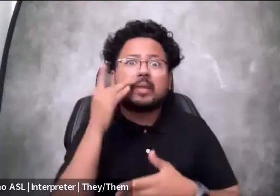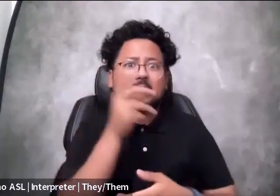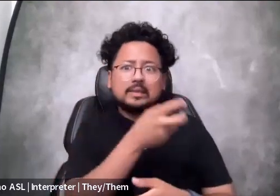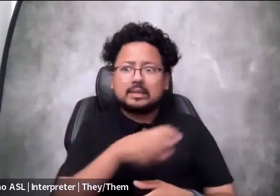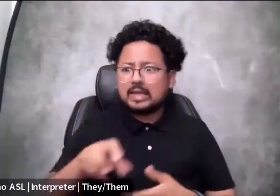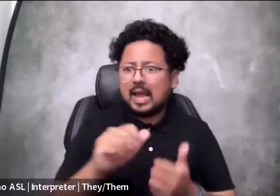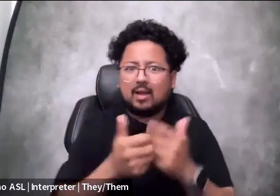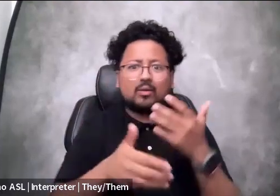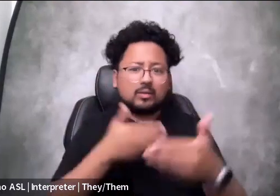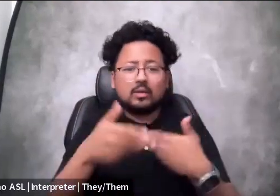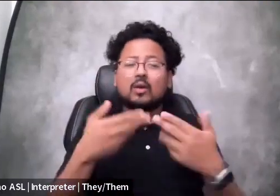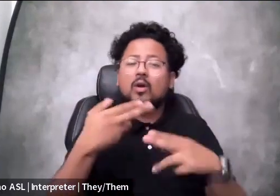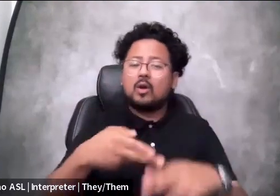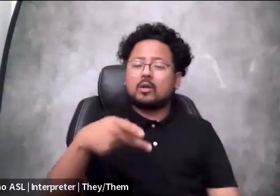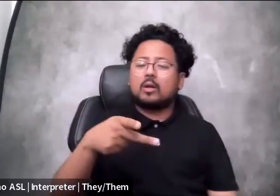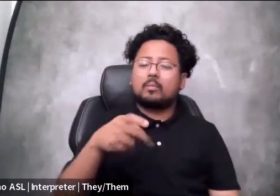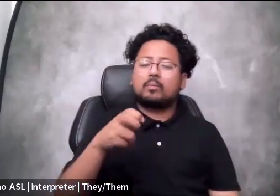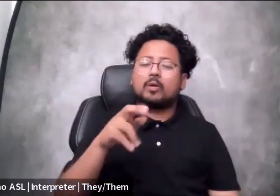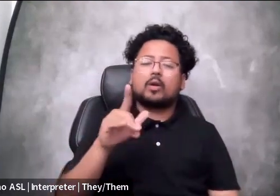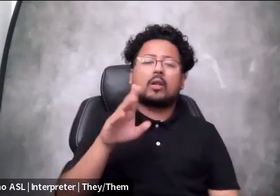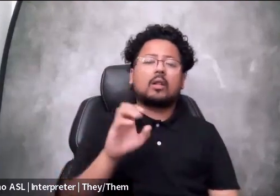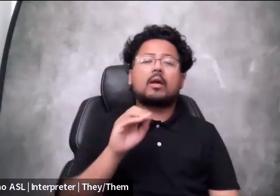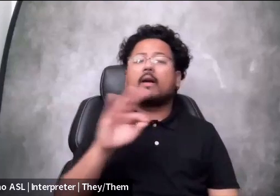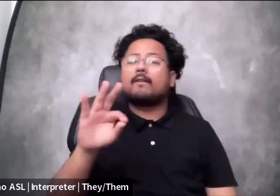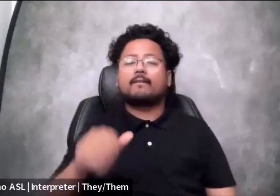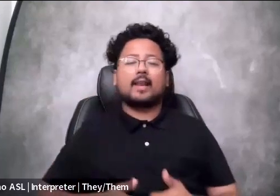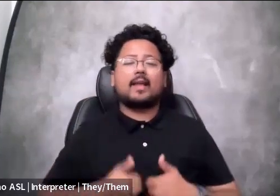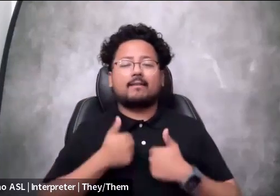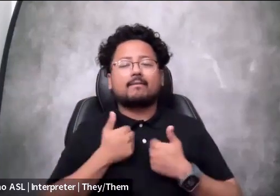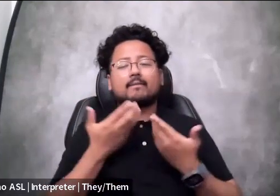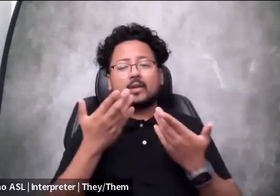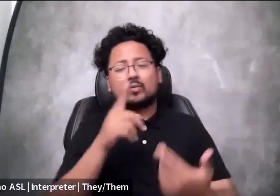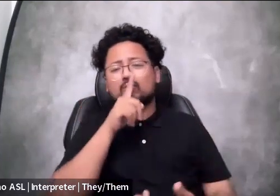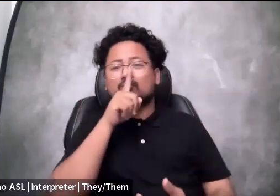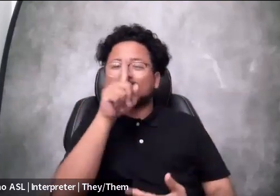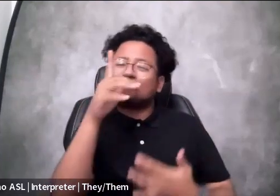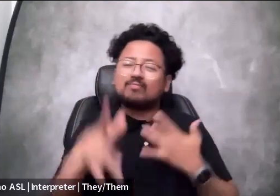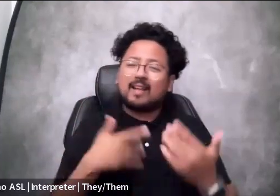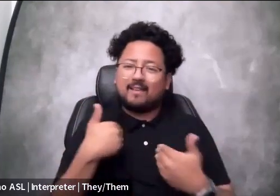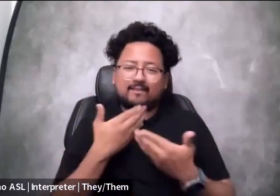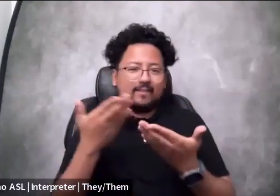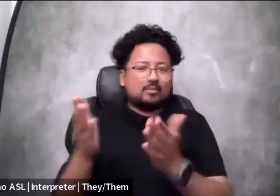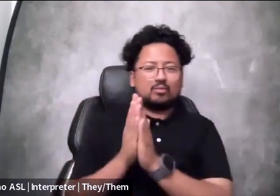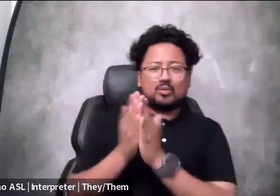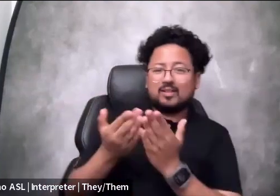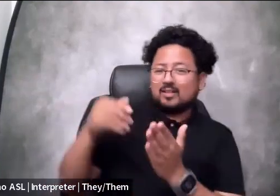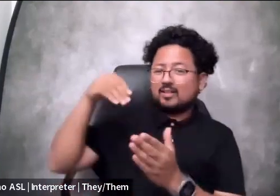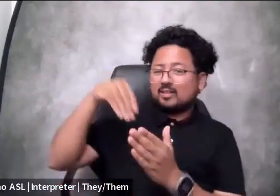And it's called the Purple of Life and it's very cute and it's just exciting to have that. And within a couple years of that,